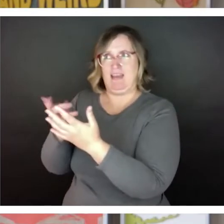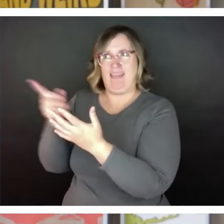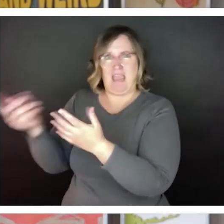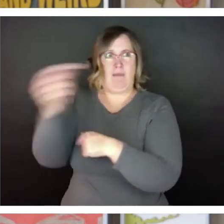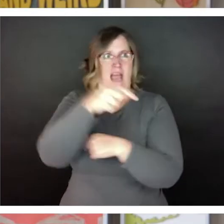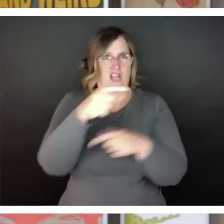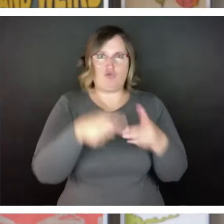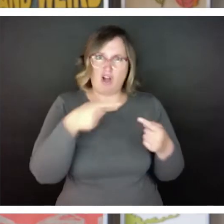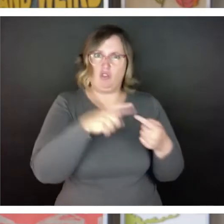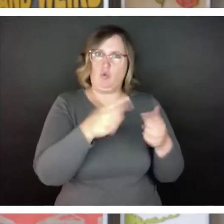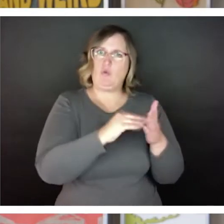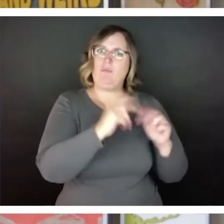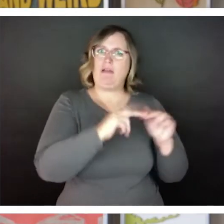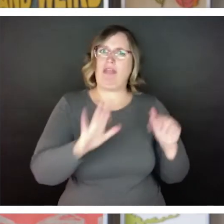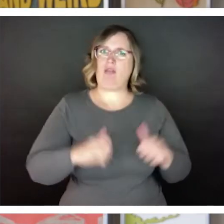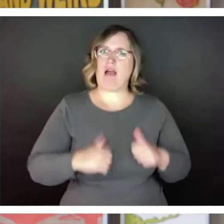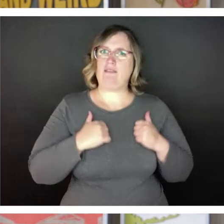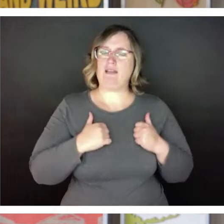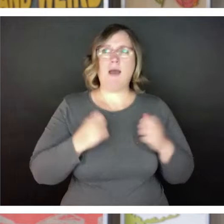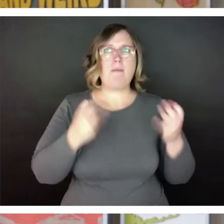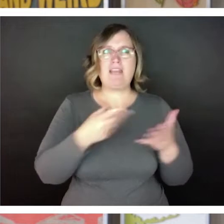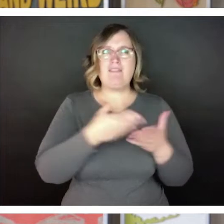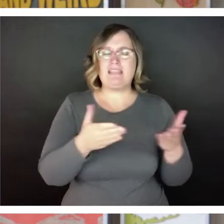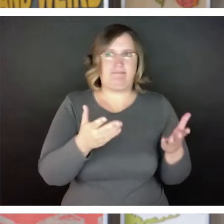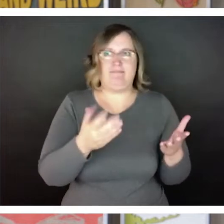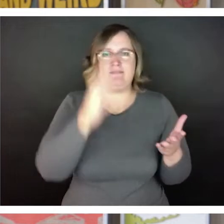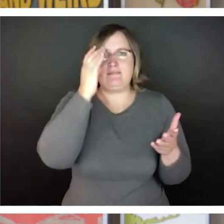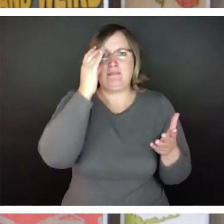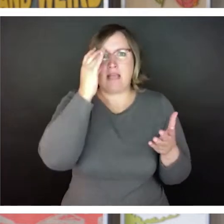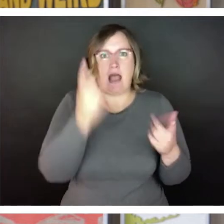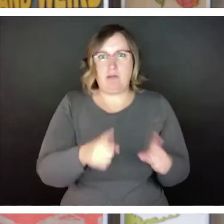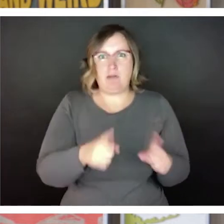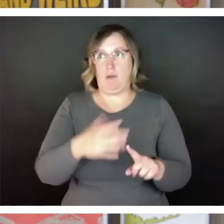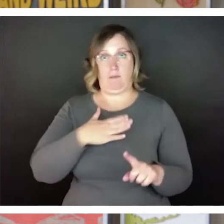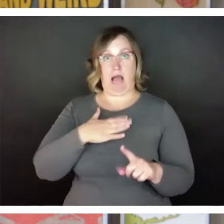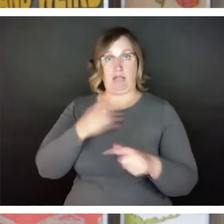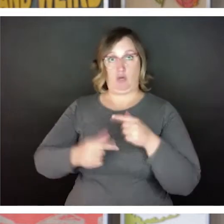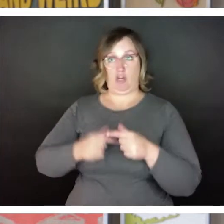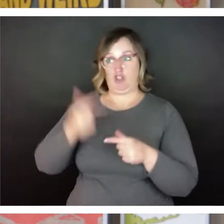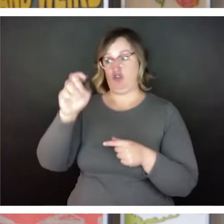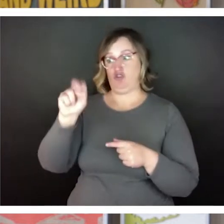Many of these unequal aspects of society remained when my generation, gen X, arrived into adulthood.